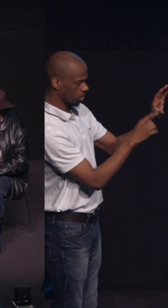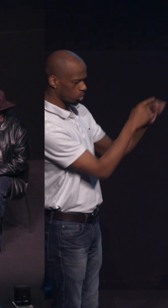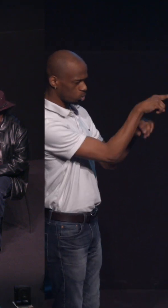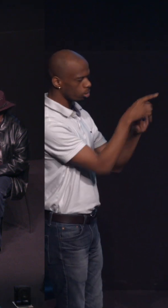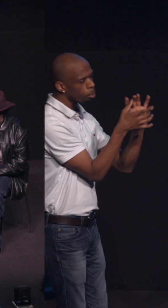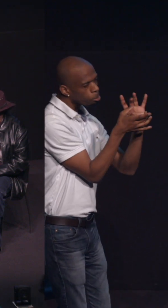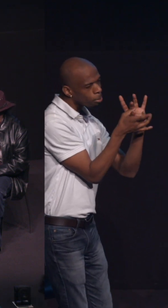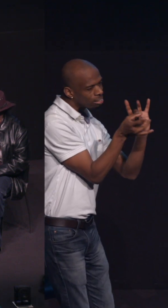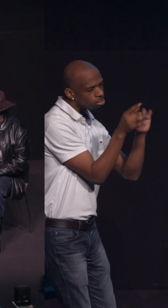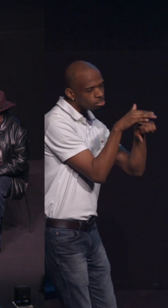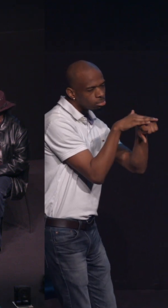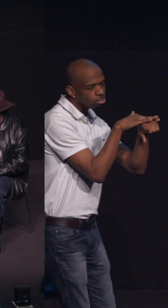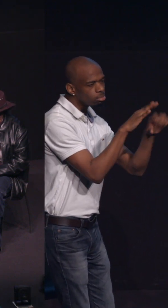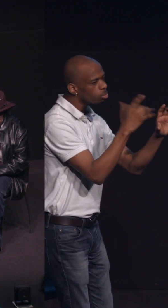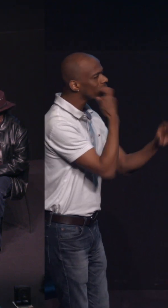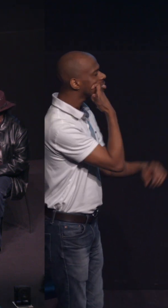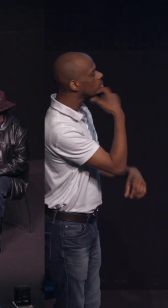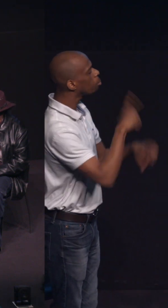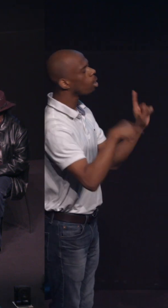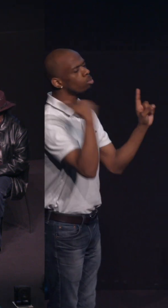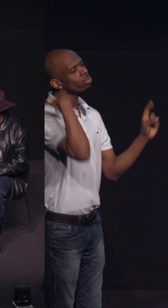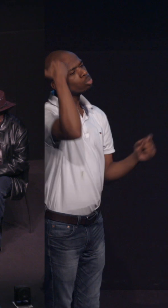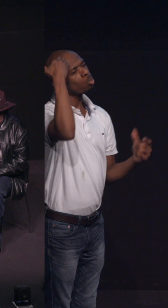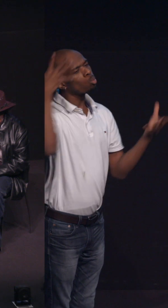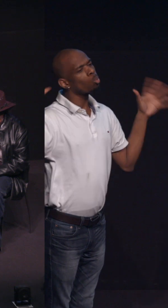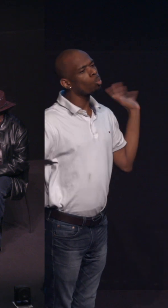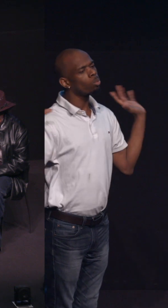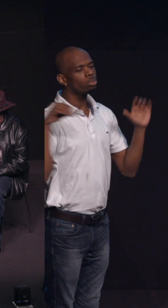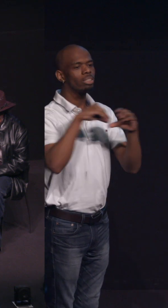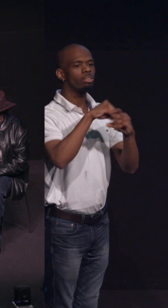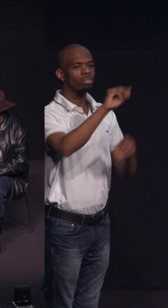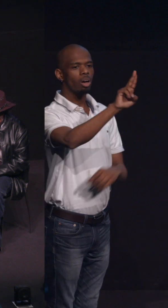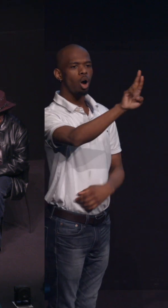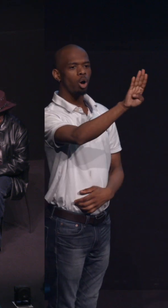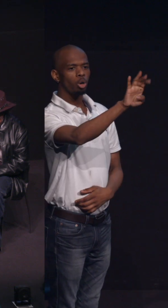and we know that in urban centers, there are so many people in historically marginalized